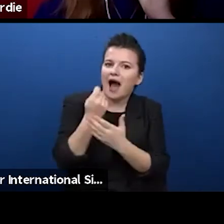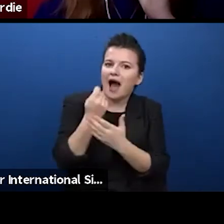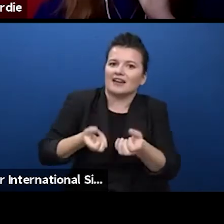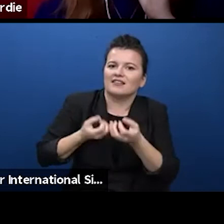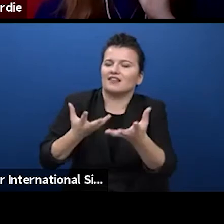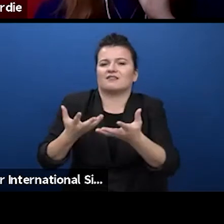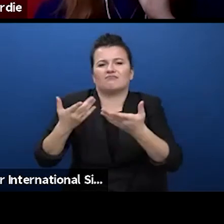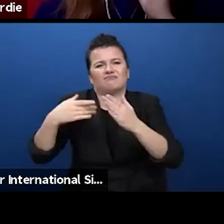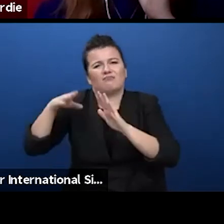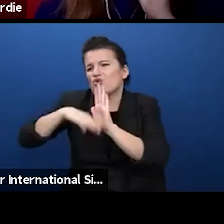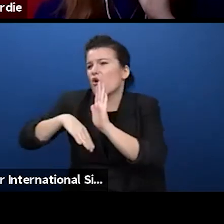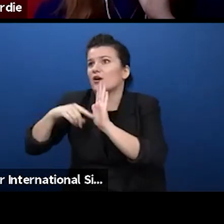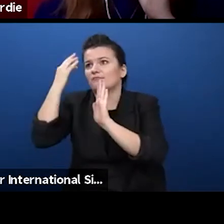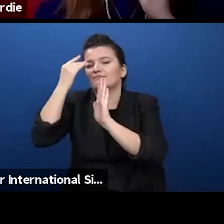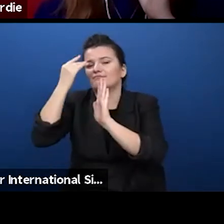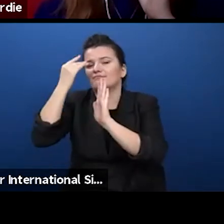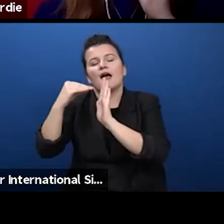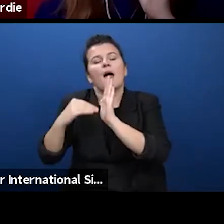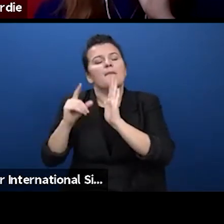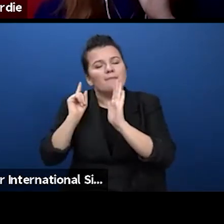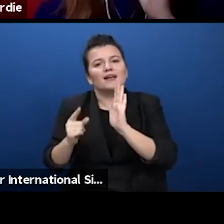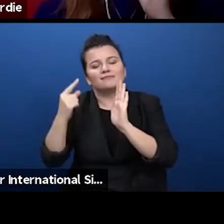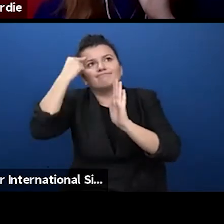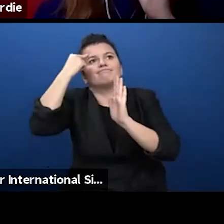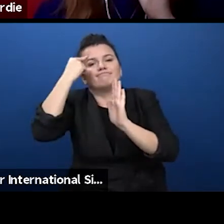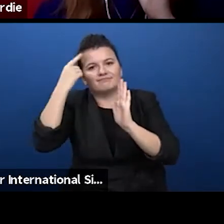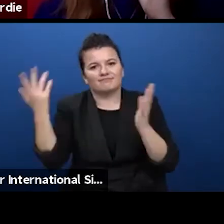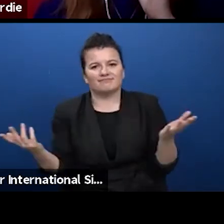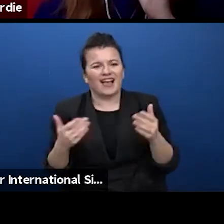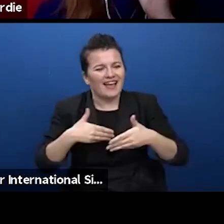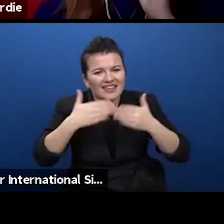is we need to include that it's like a daily practice, it's something that you until you